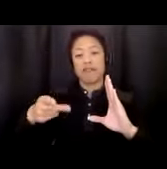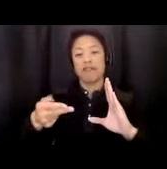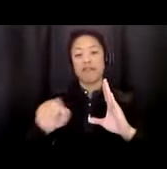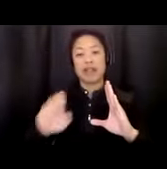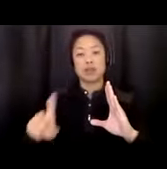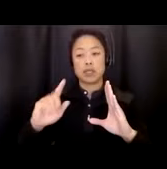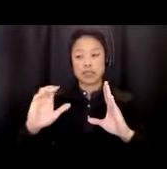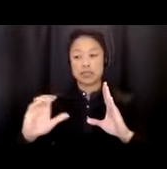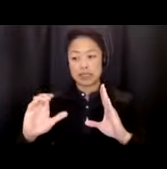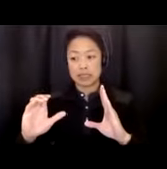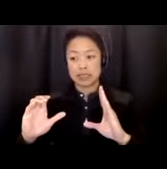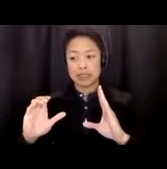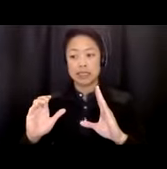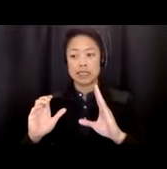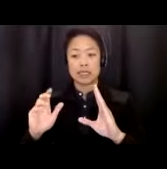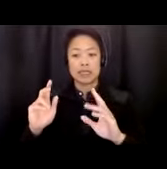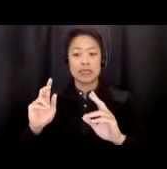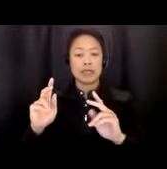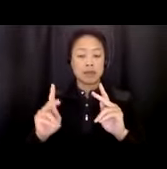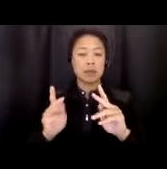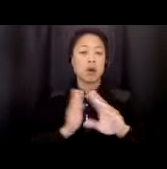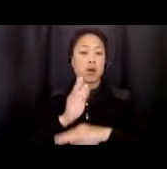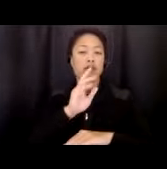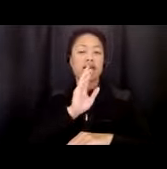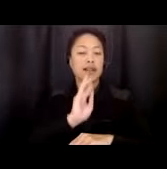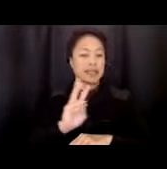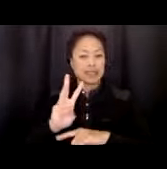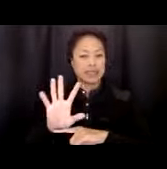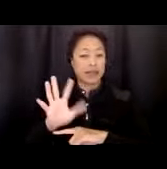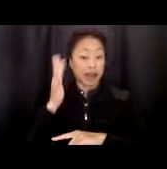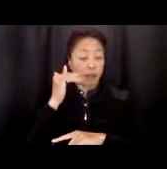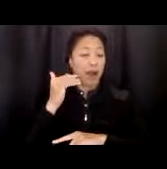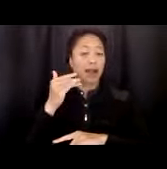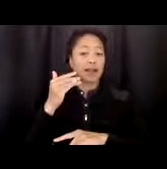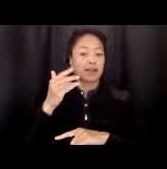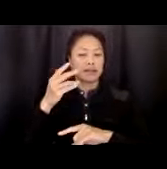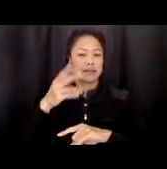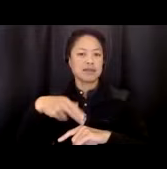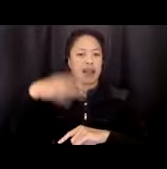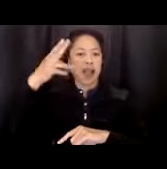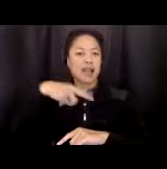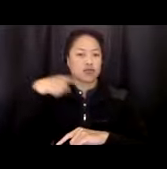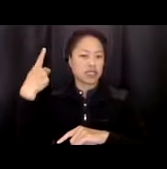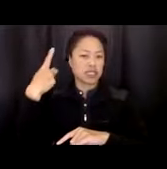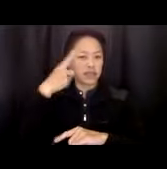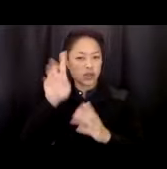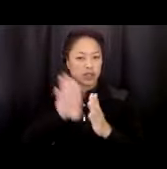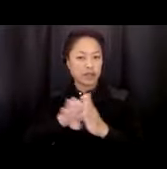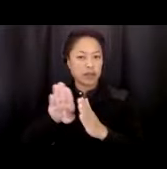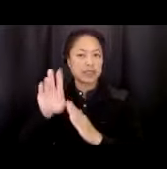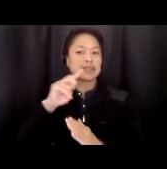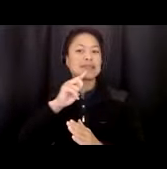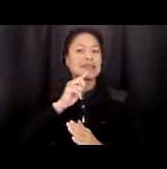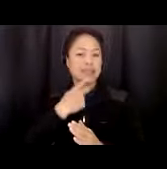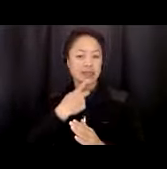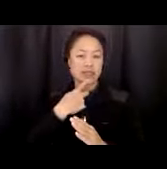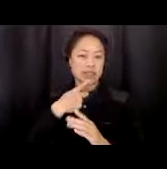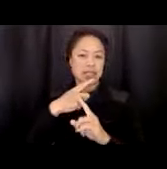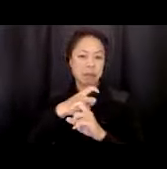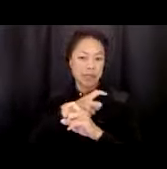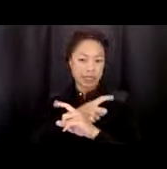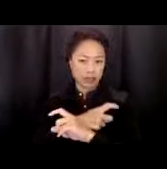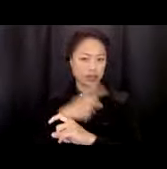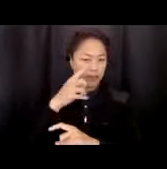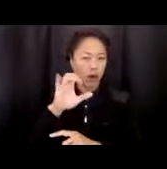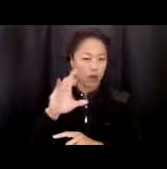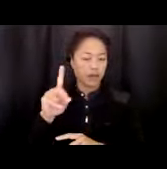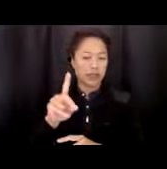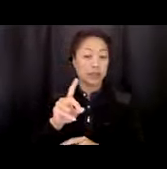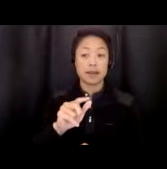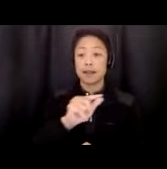over age 65 because they are at higher risk of developing serious complications from COVID-19.